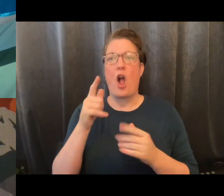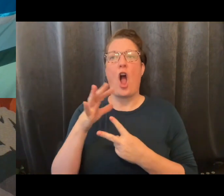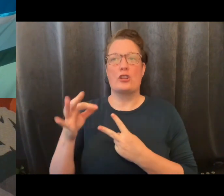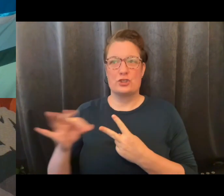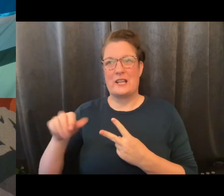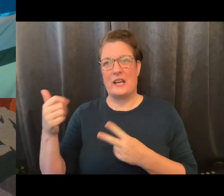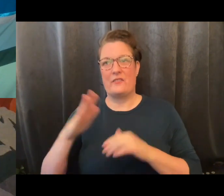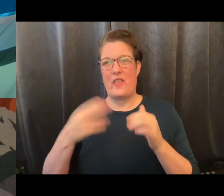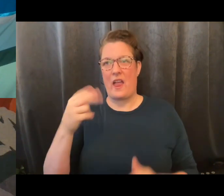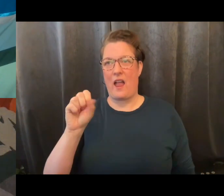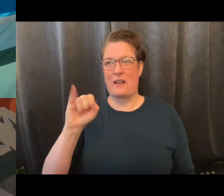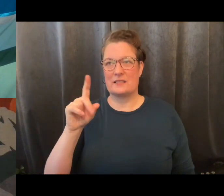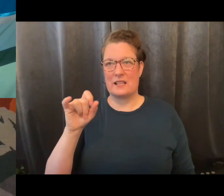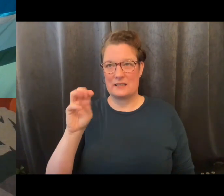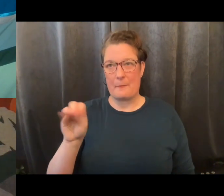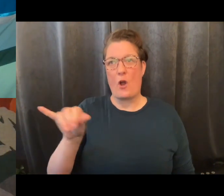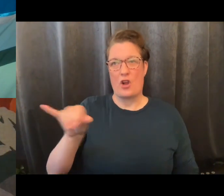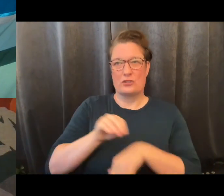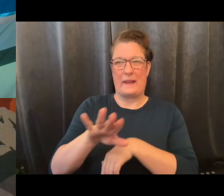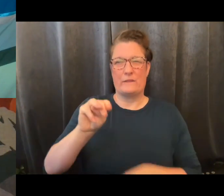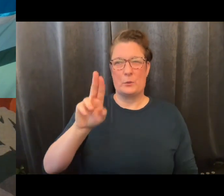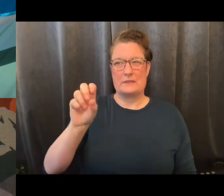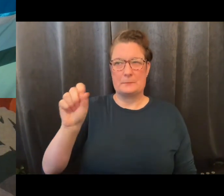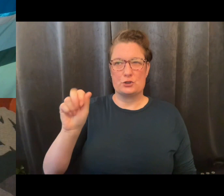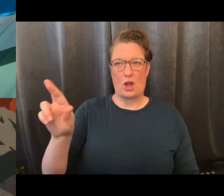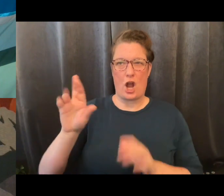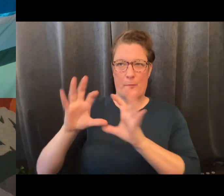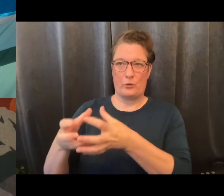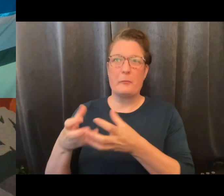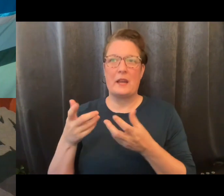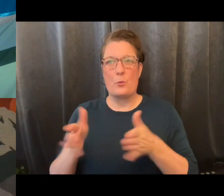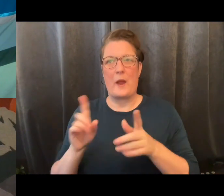guidelines of how to do this work, but we all have ways that we're probably